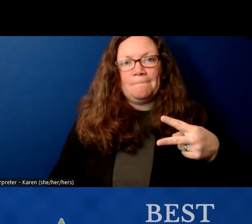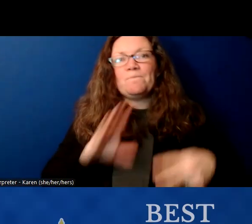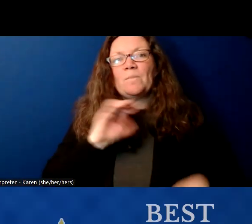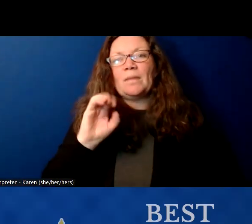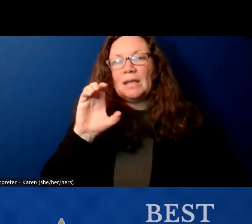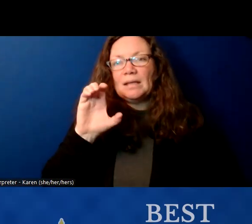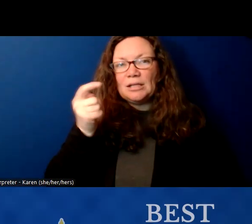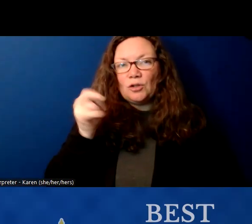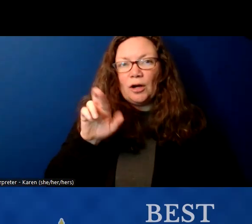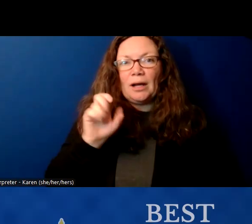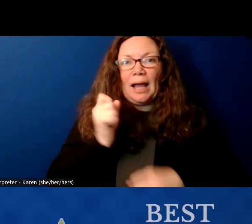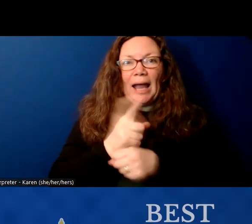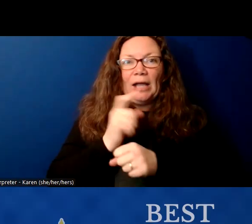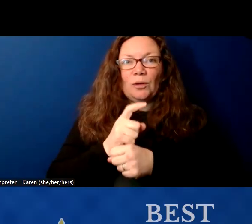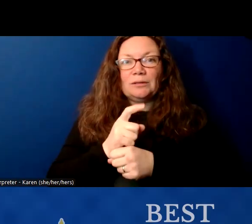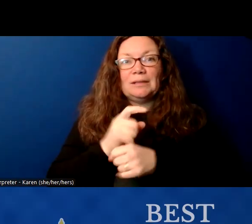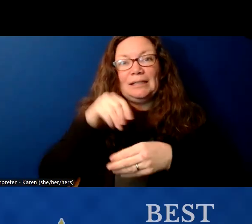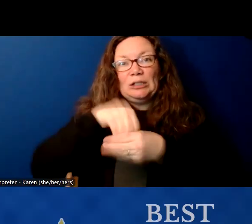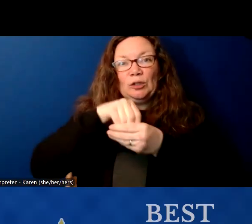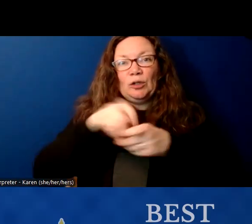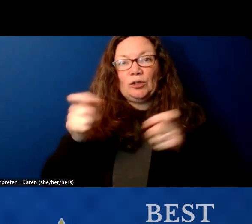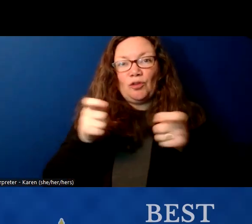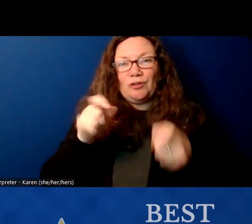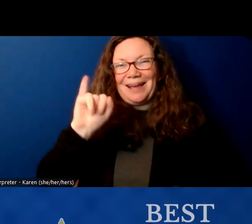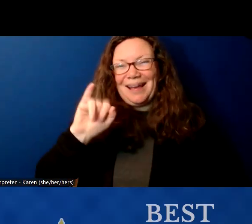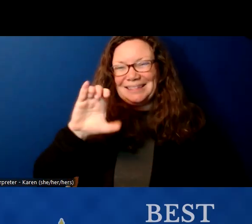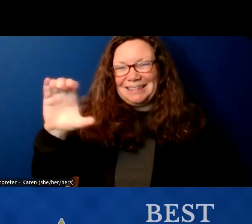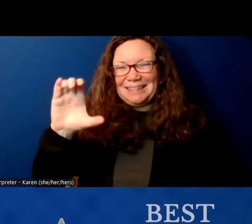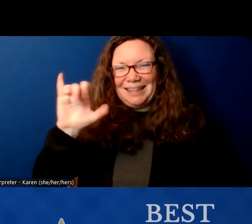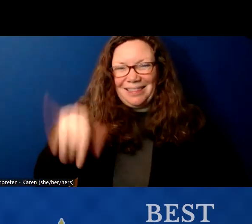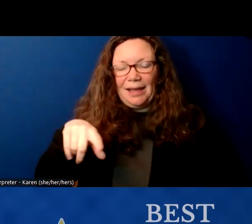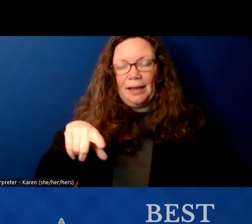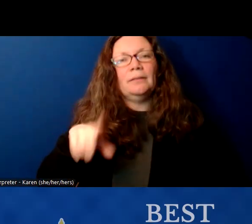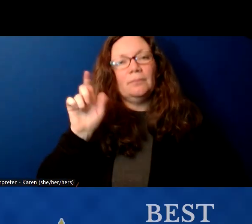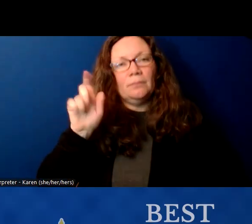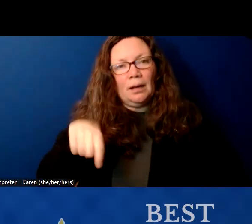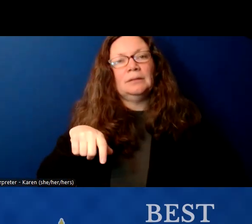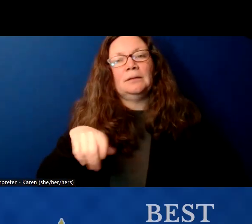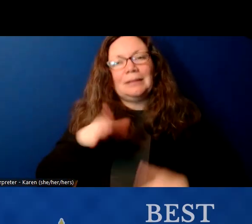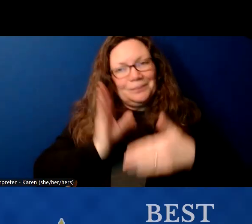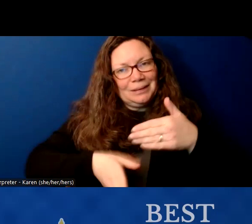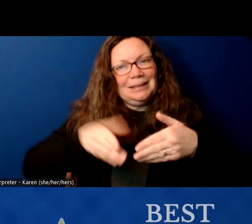the ICC requires all financial application users to complete introductory training, so we definitely want to meet